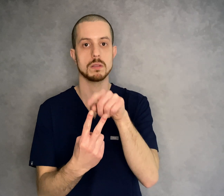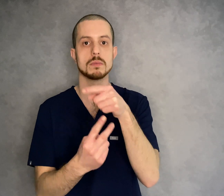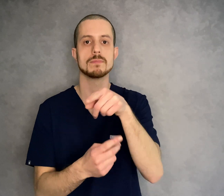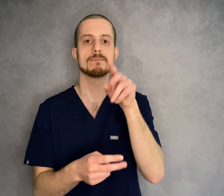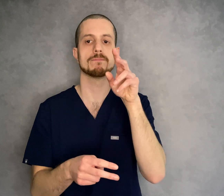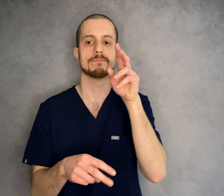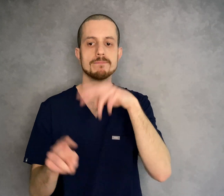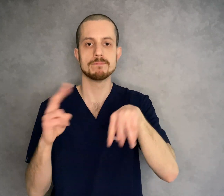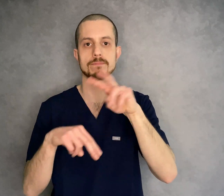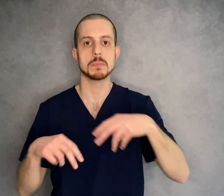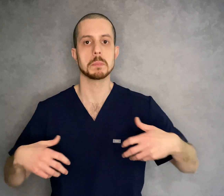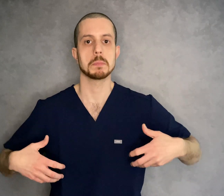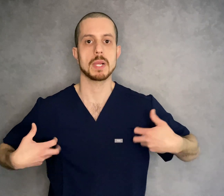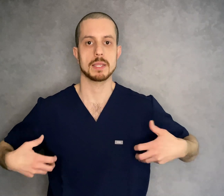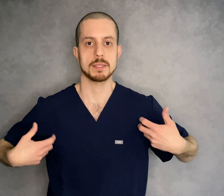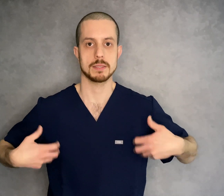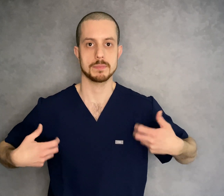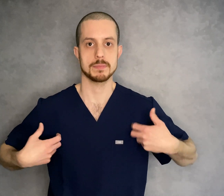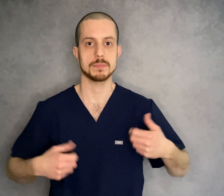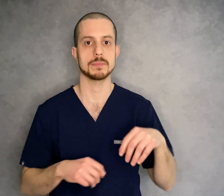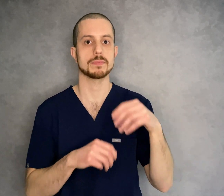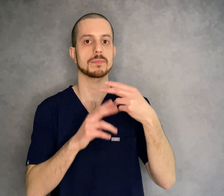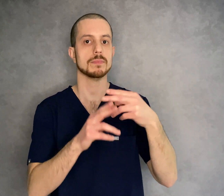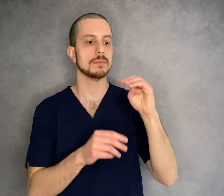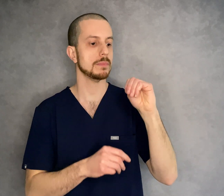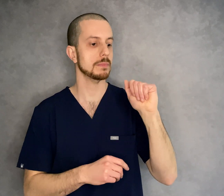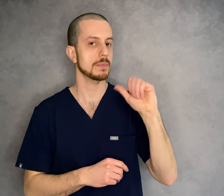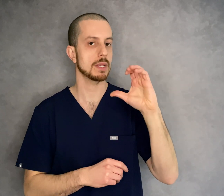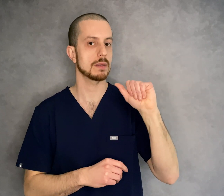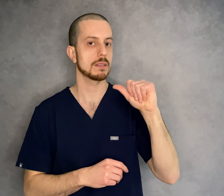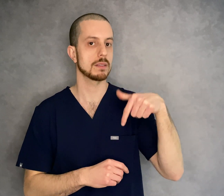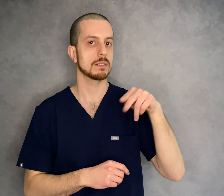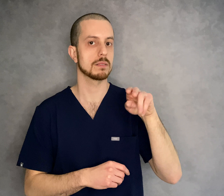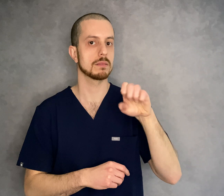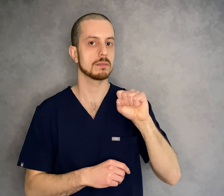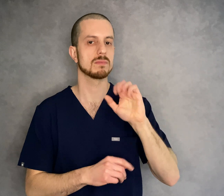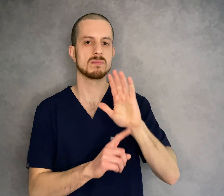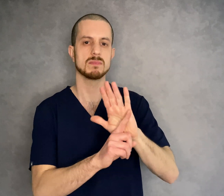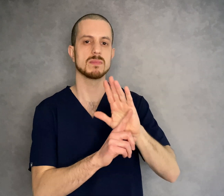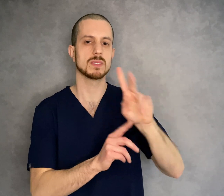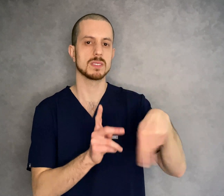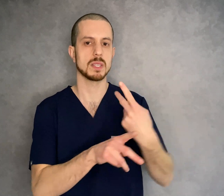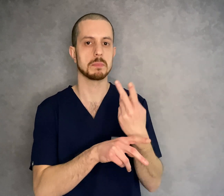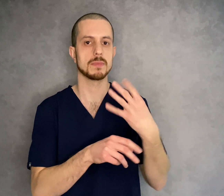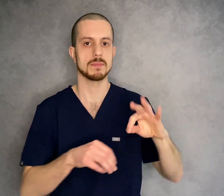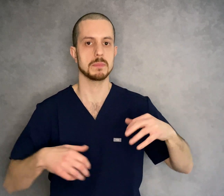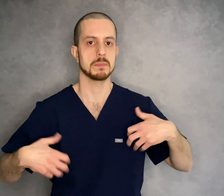The first one studied reinfection in monkeys. More specifically, macaques, which is a type of monkey.